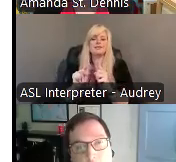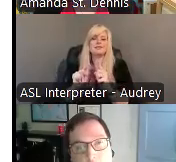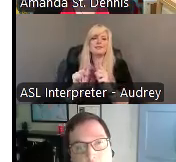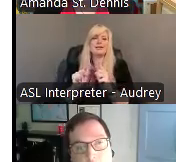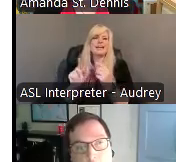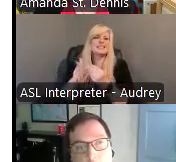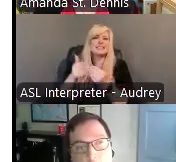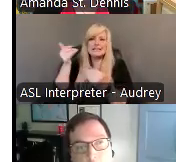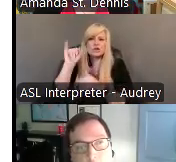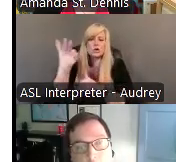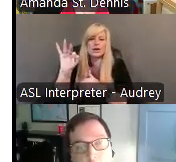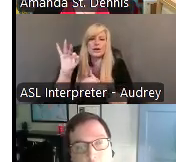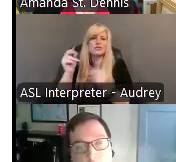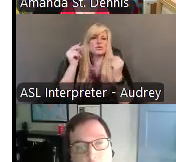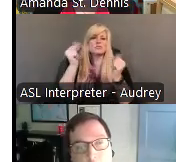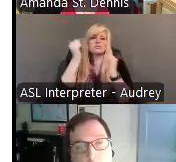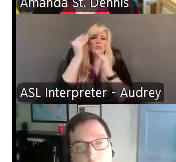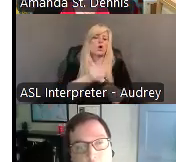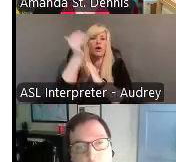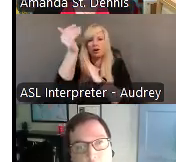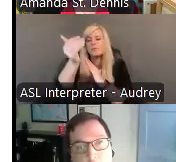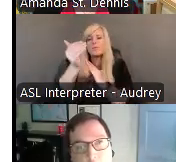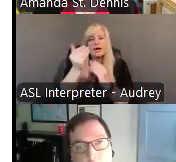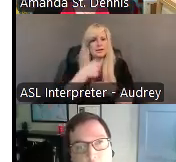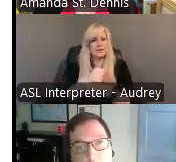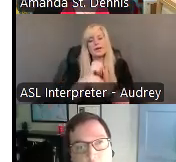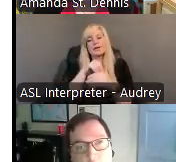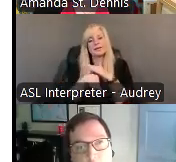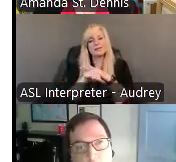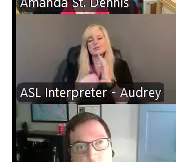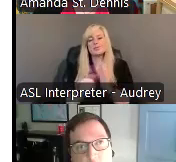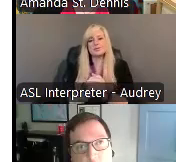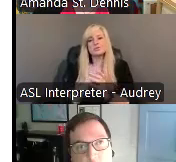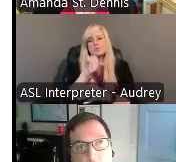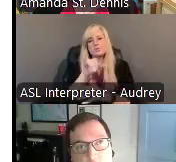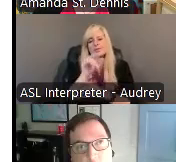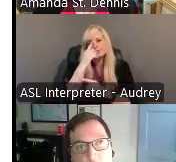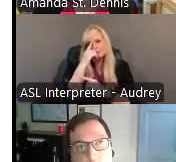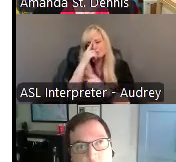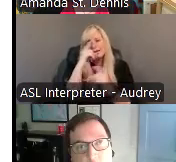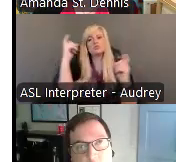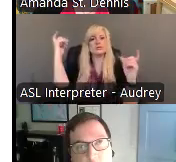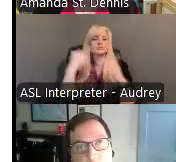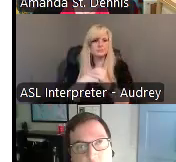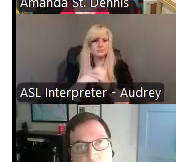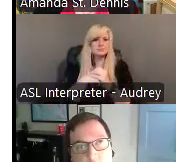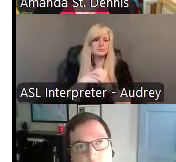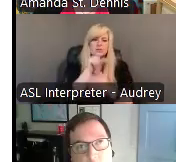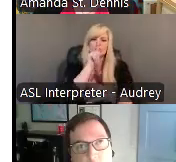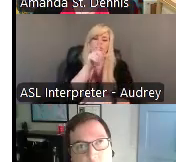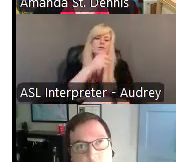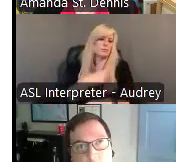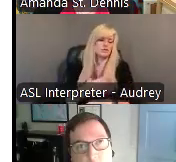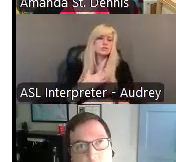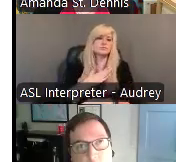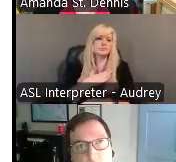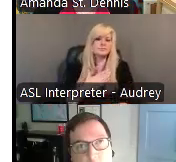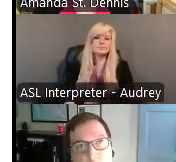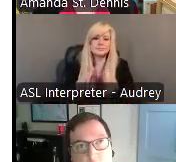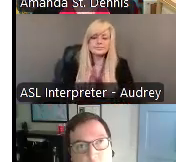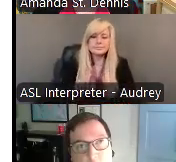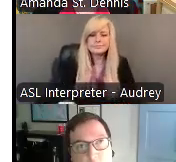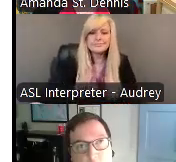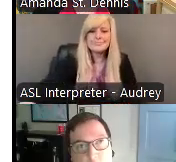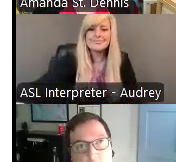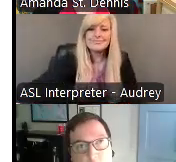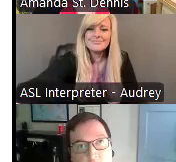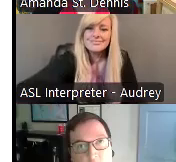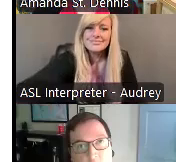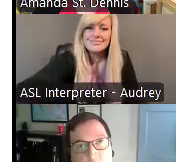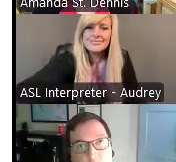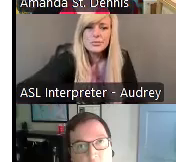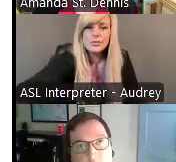from the beginning so helping to train and make that happen is a real passion of mine.